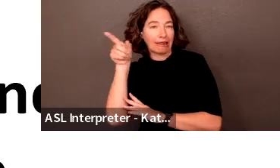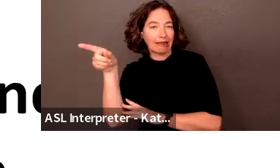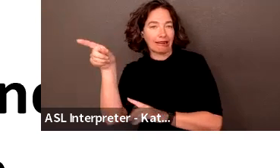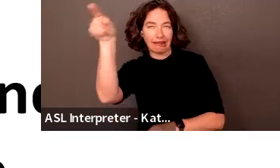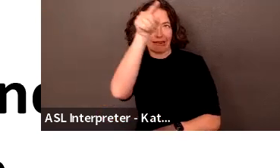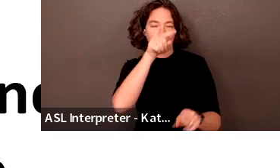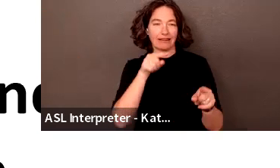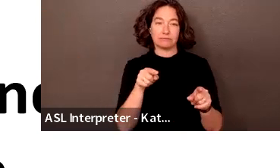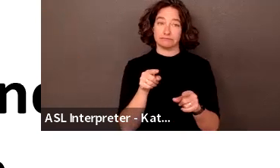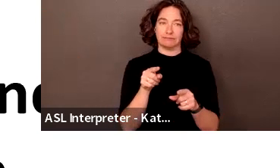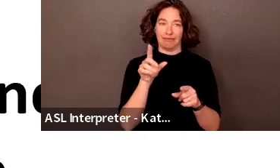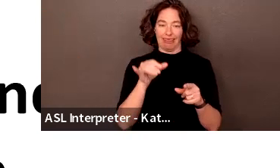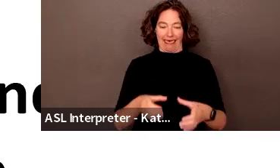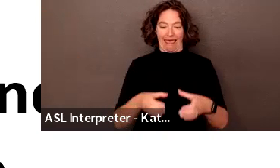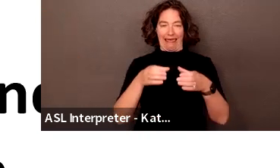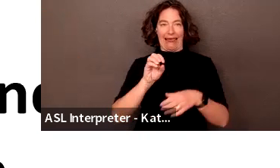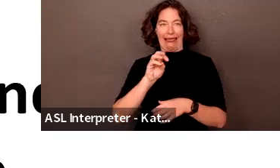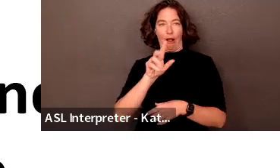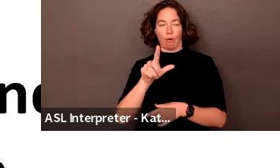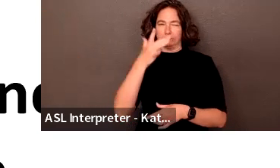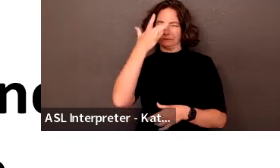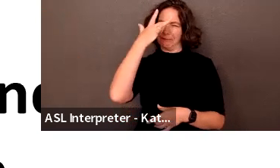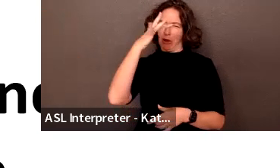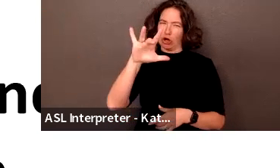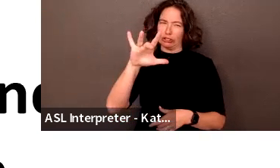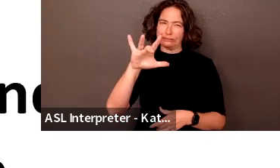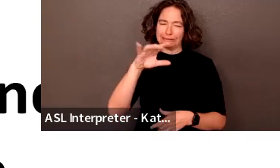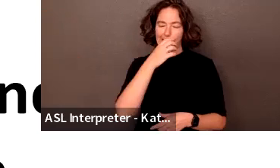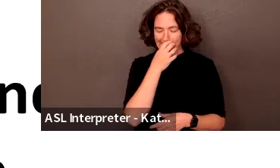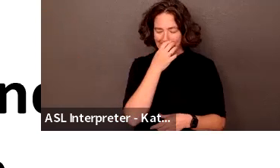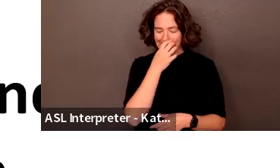meeting owl and it's so smart -- say hi over there